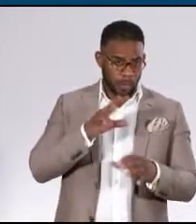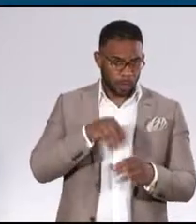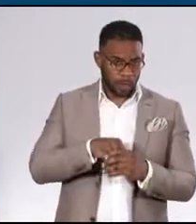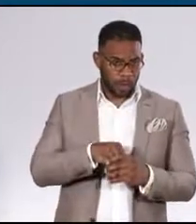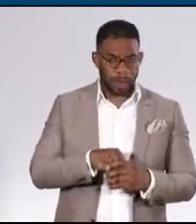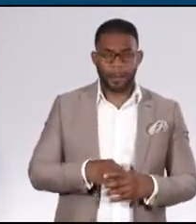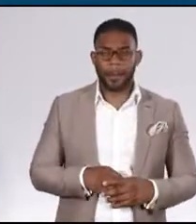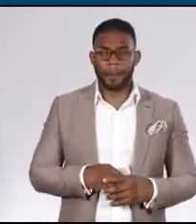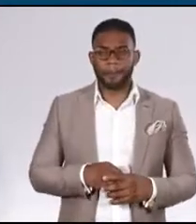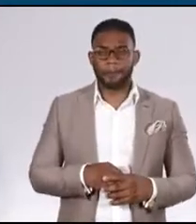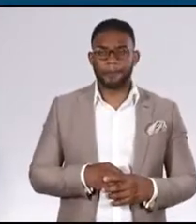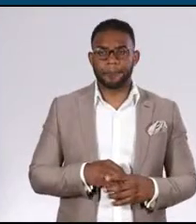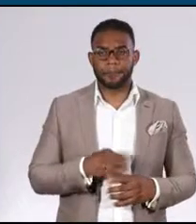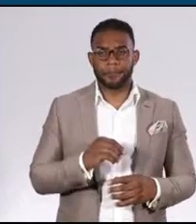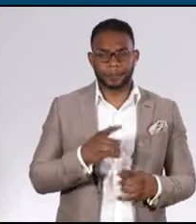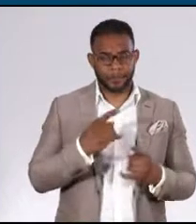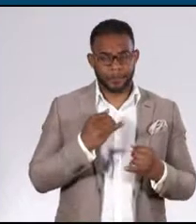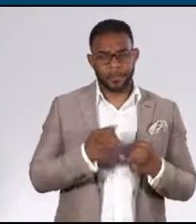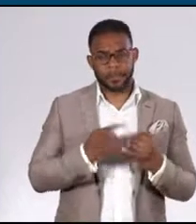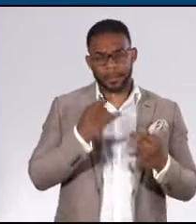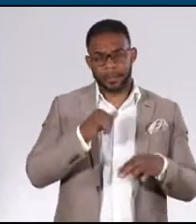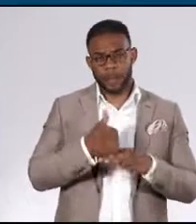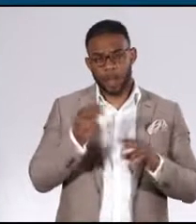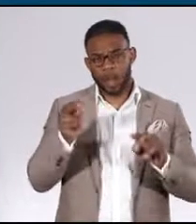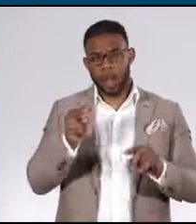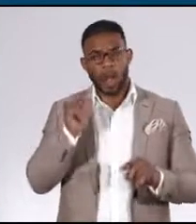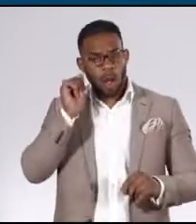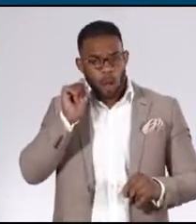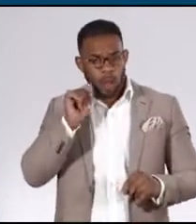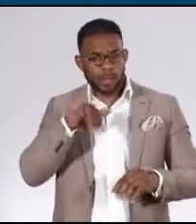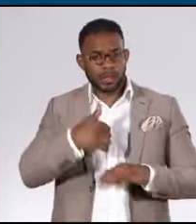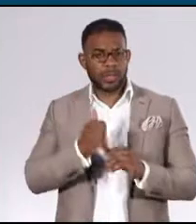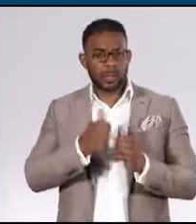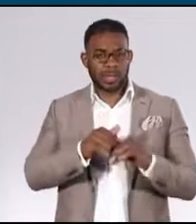and If it finally is based on looking at auditory needs to set with the with the child or they don't need.